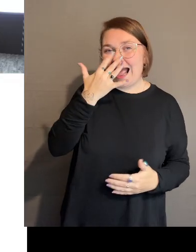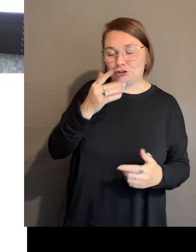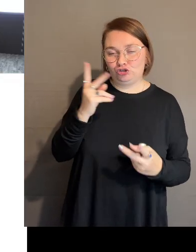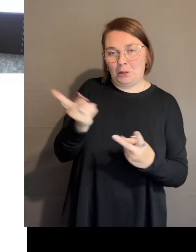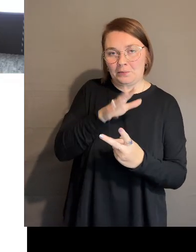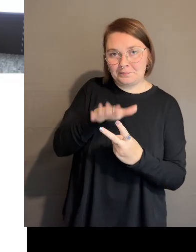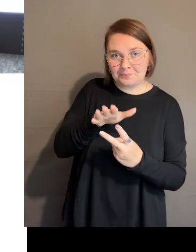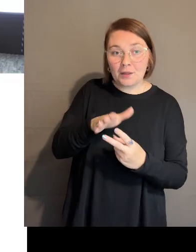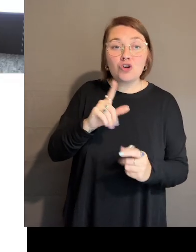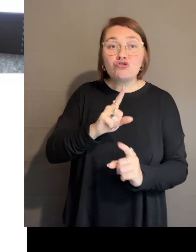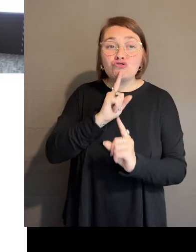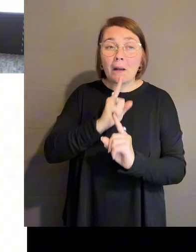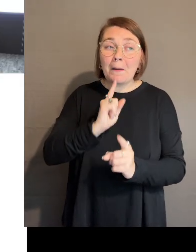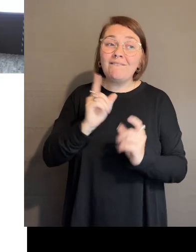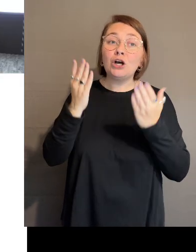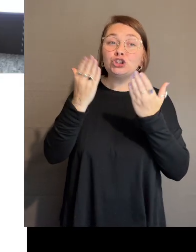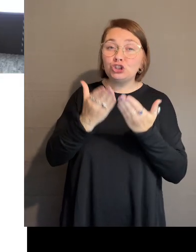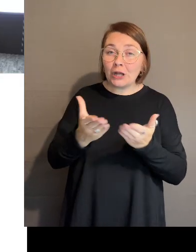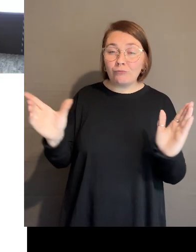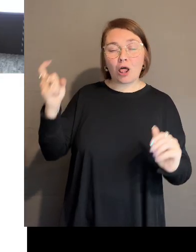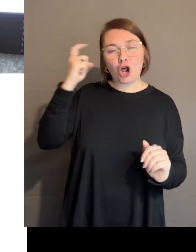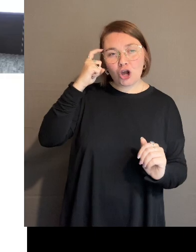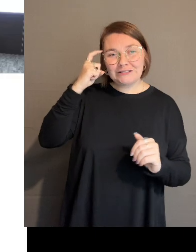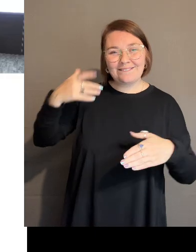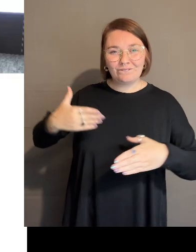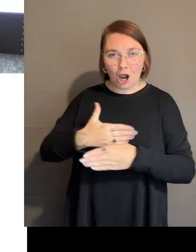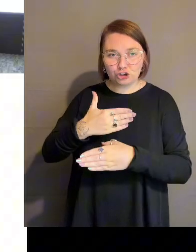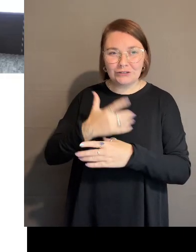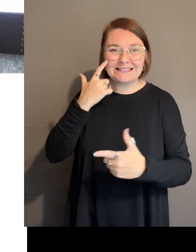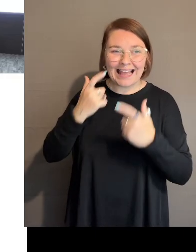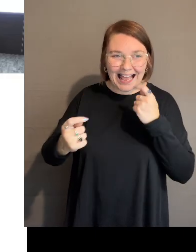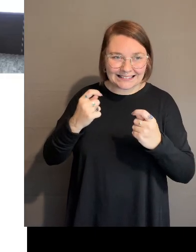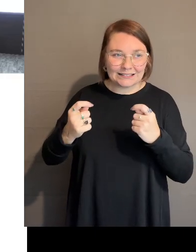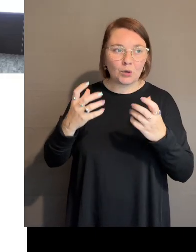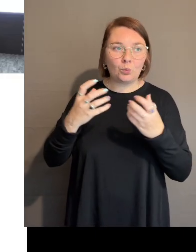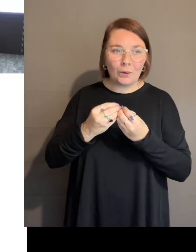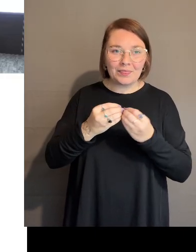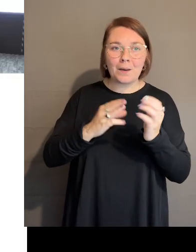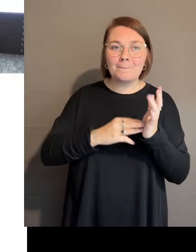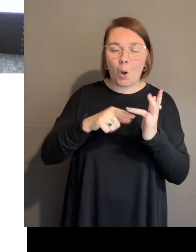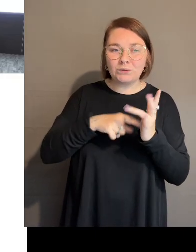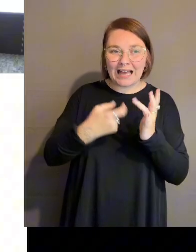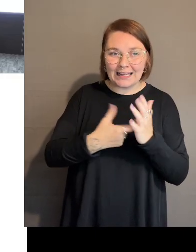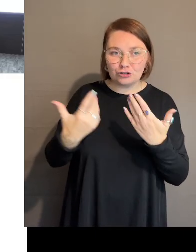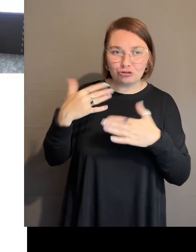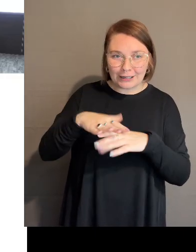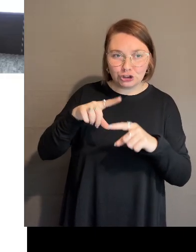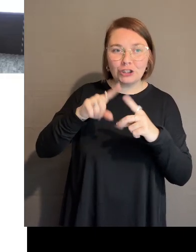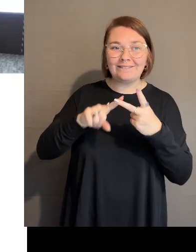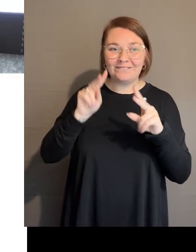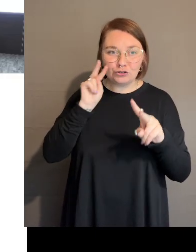And we recommend that there is a general cognitive functioning test, visual-motor integration, and also executive functioning.